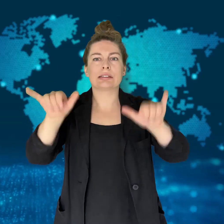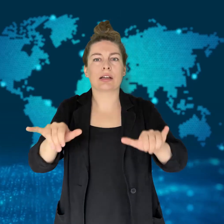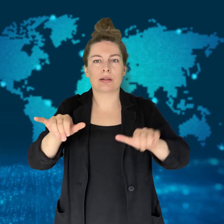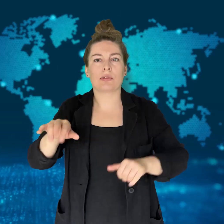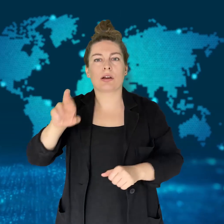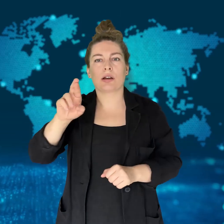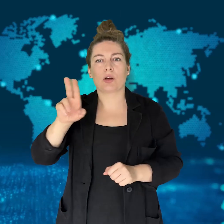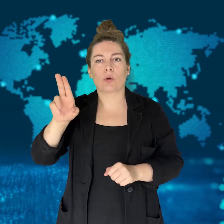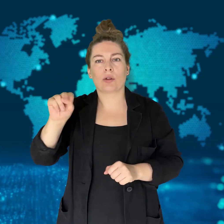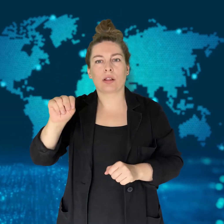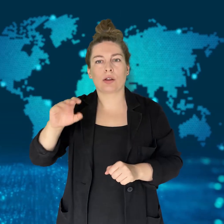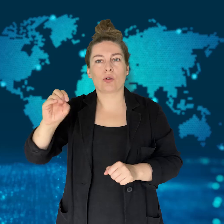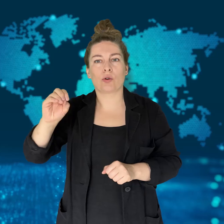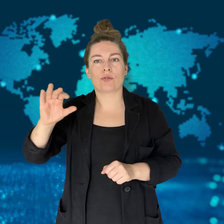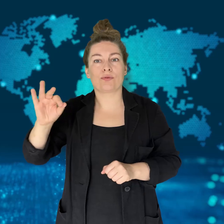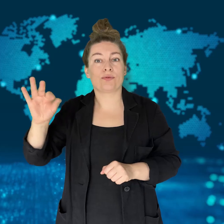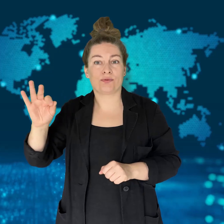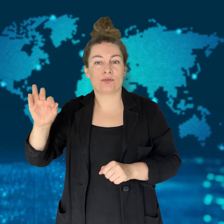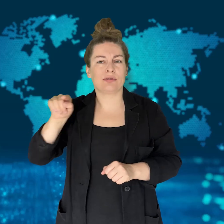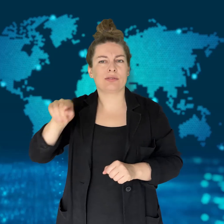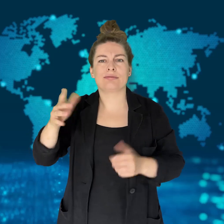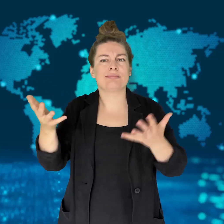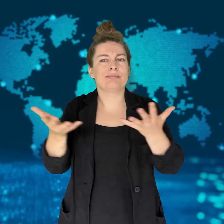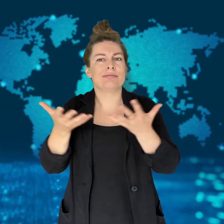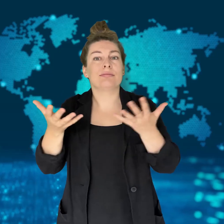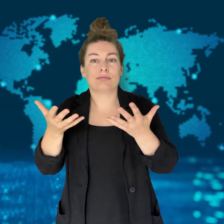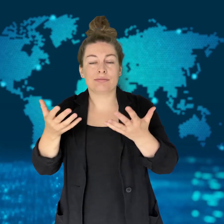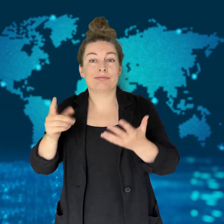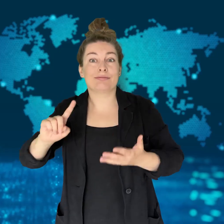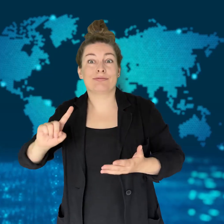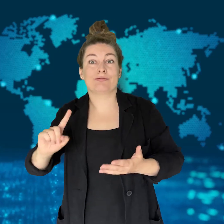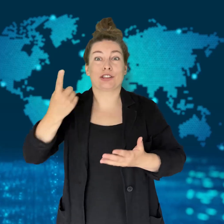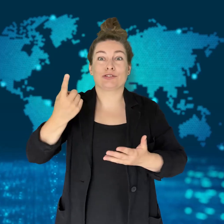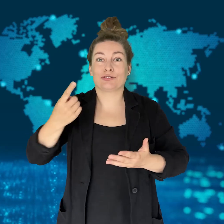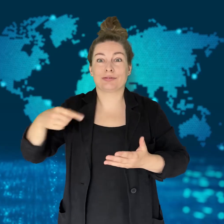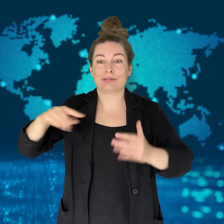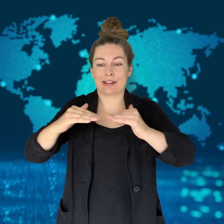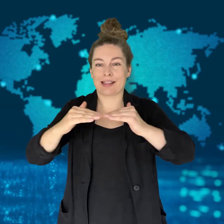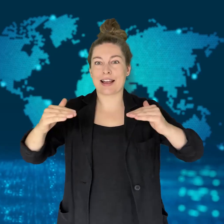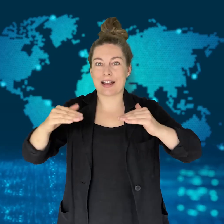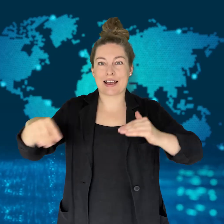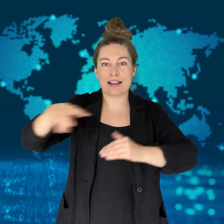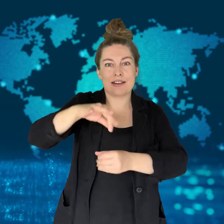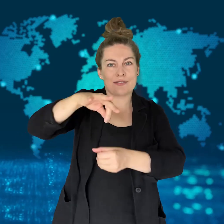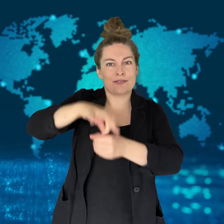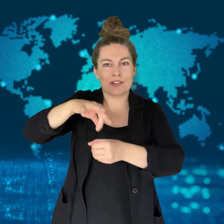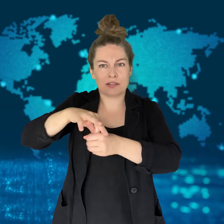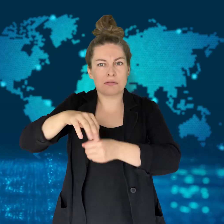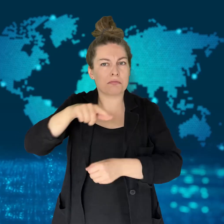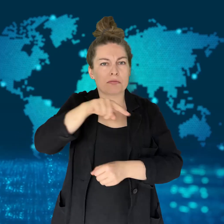and education. France's two-round system is called "runoff voting."